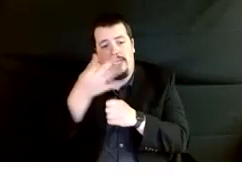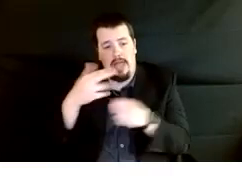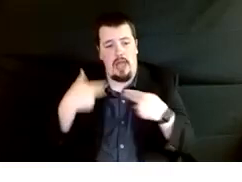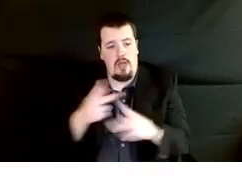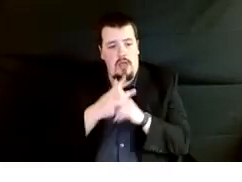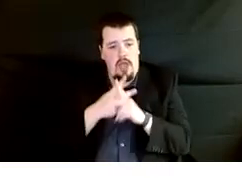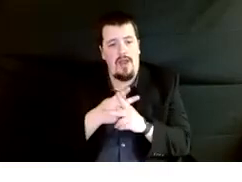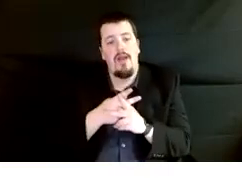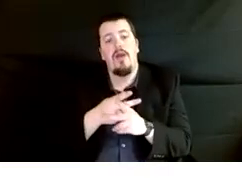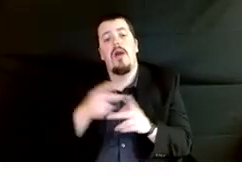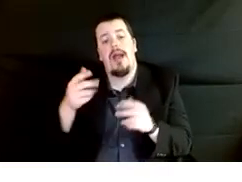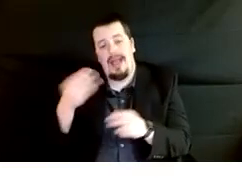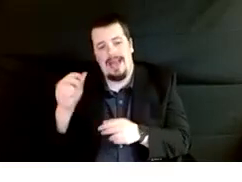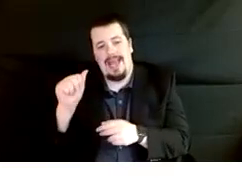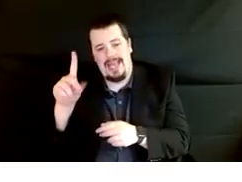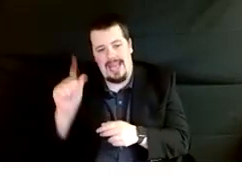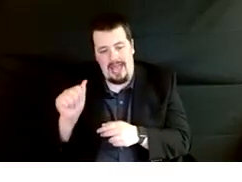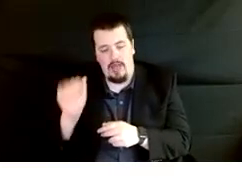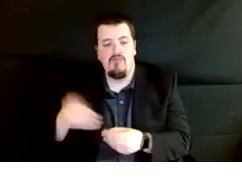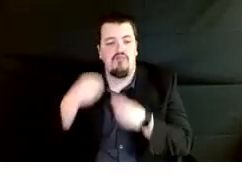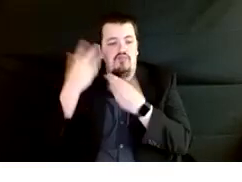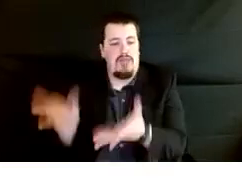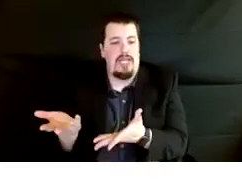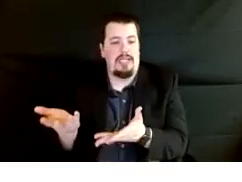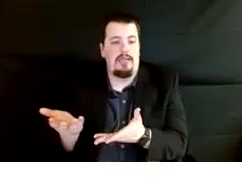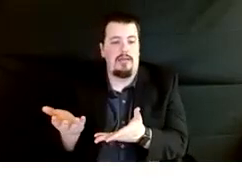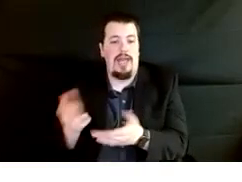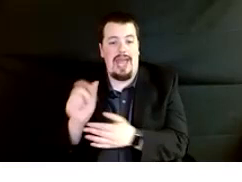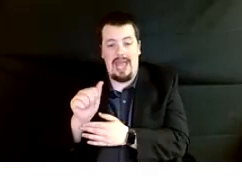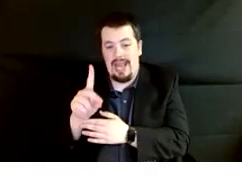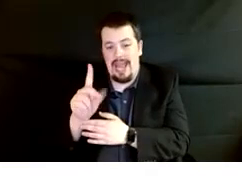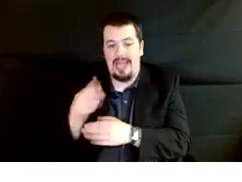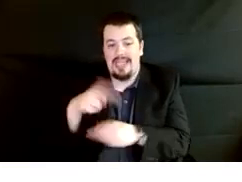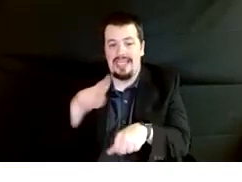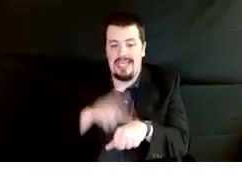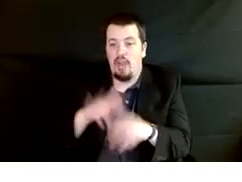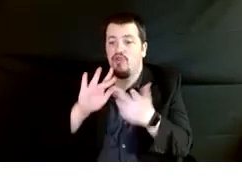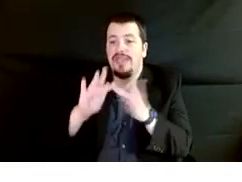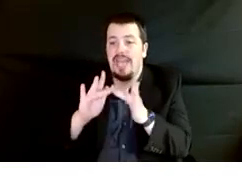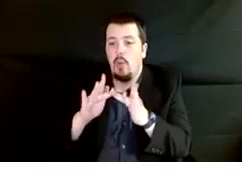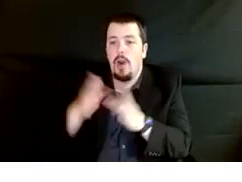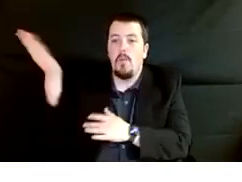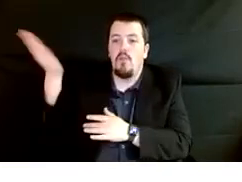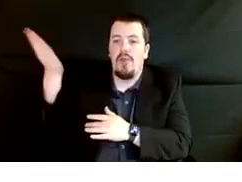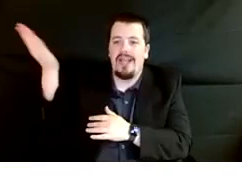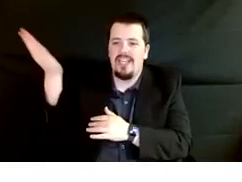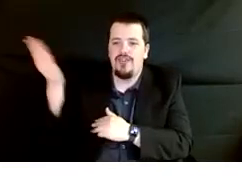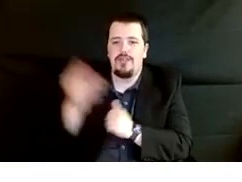and the ADA that was presented.. it was an ADA National Network presentation and the link is